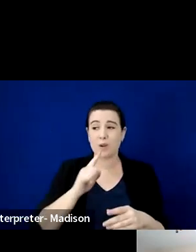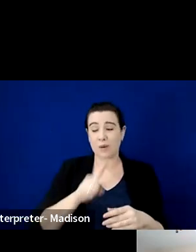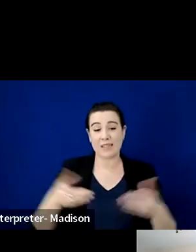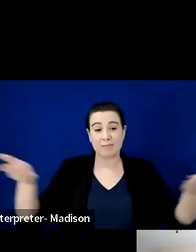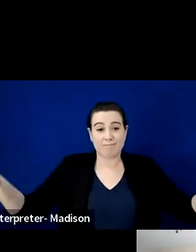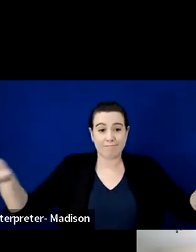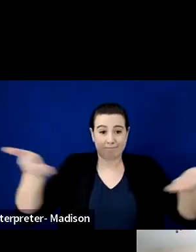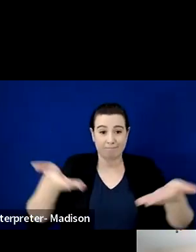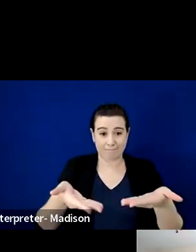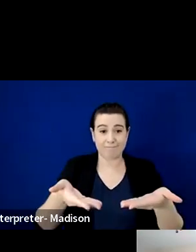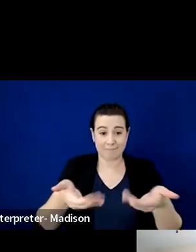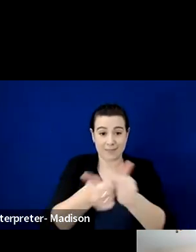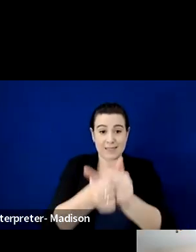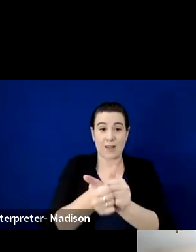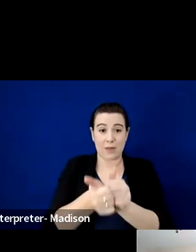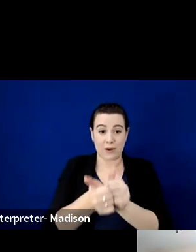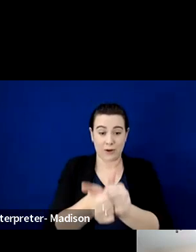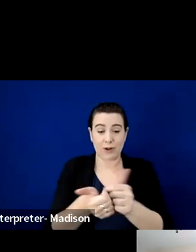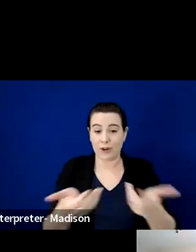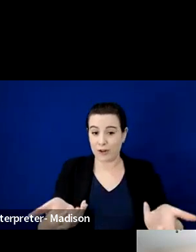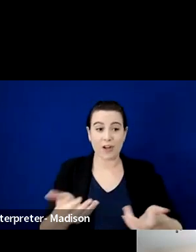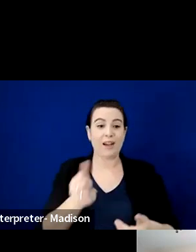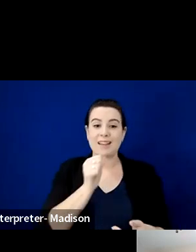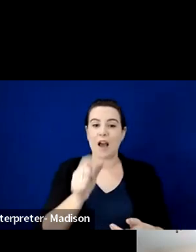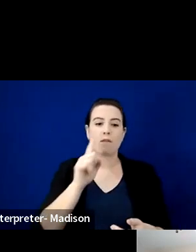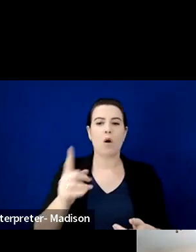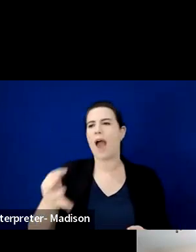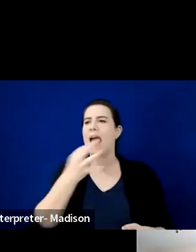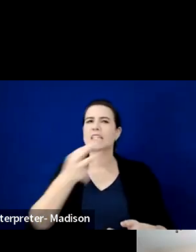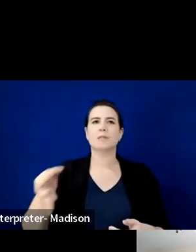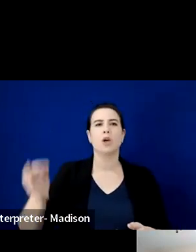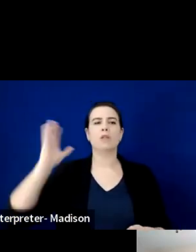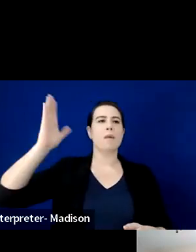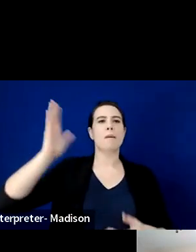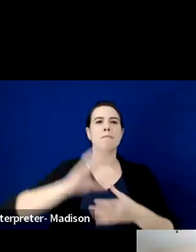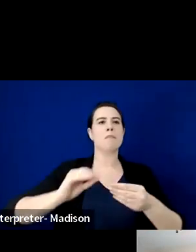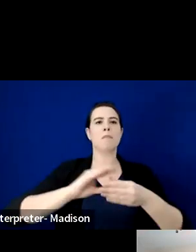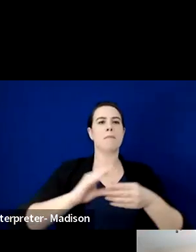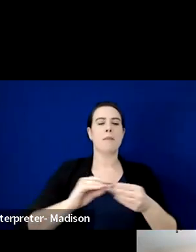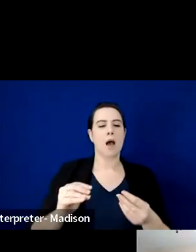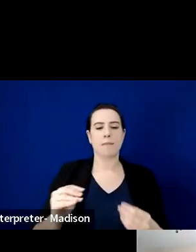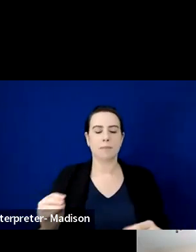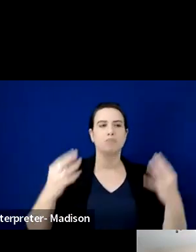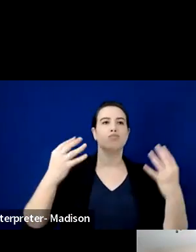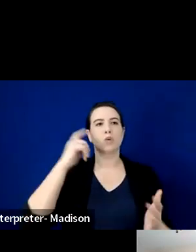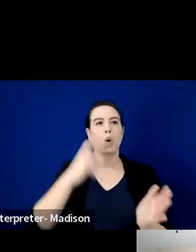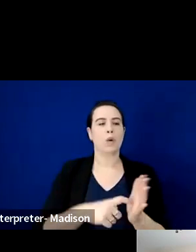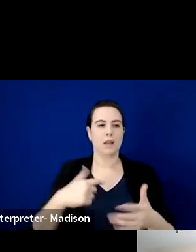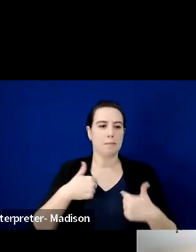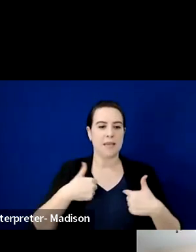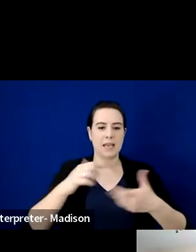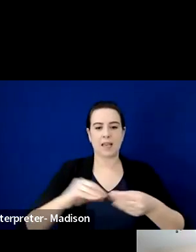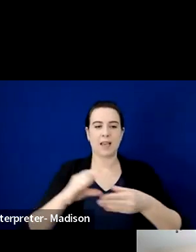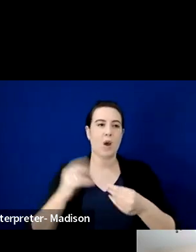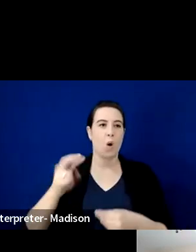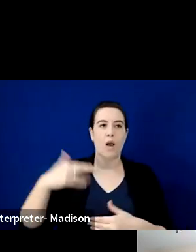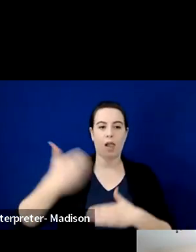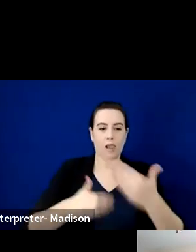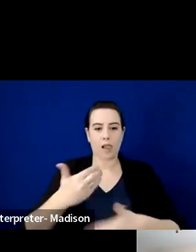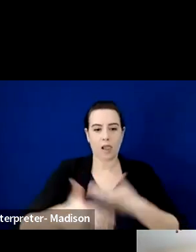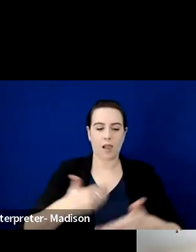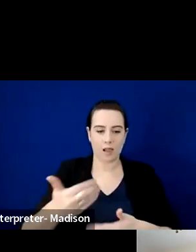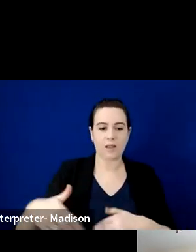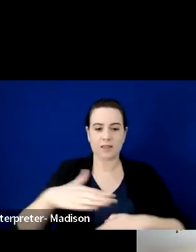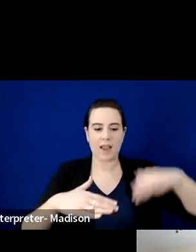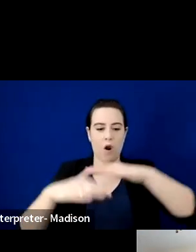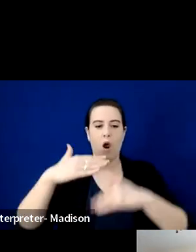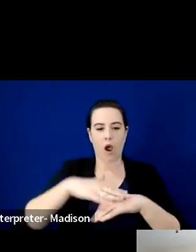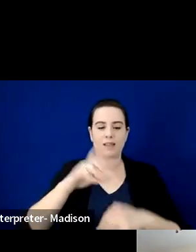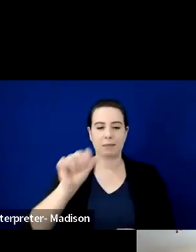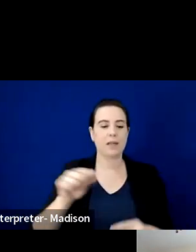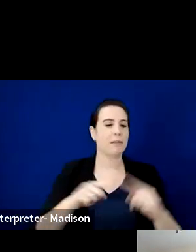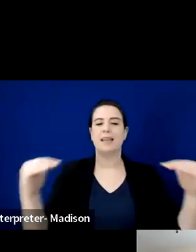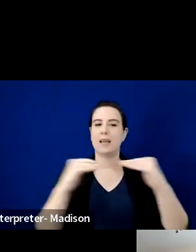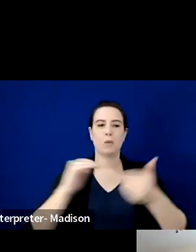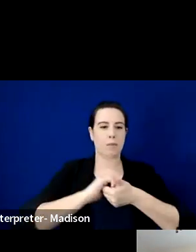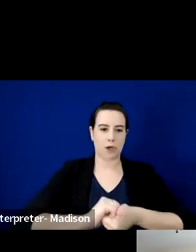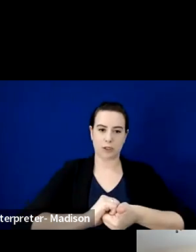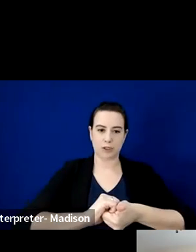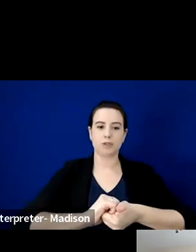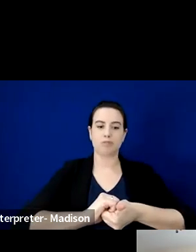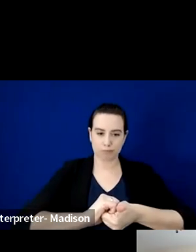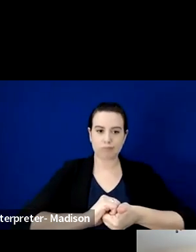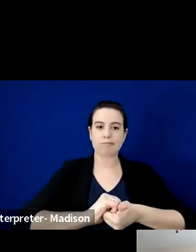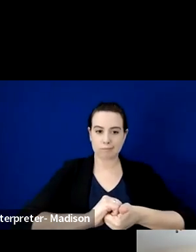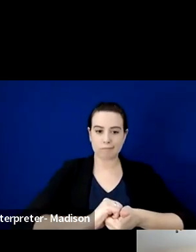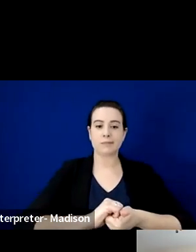those conversations need to initially be hosted by an ally internal to the department of health or the public health office, whose willing to take that step to begin the conversations.